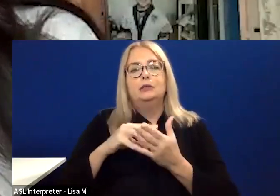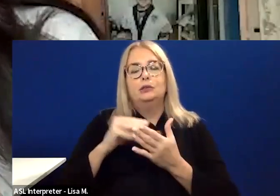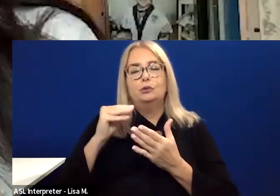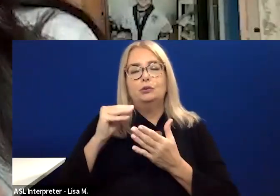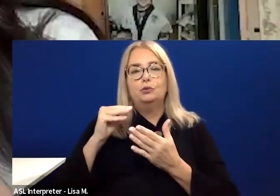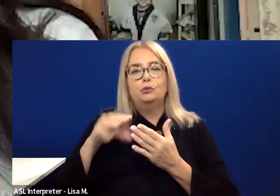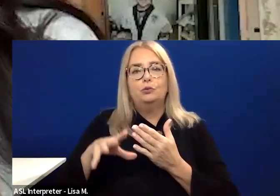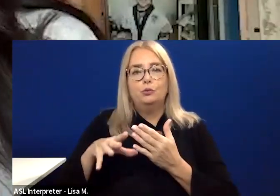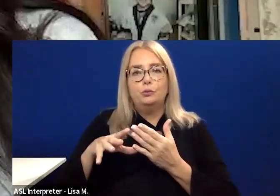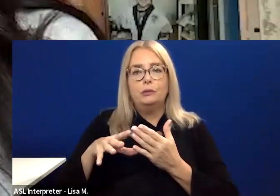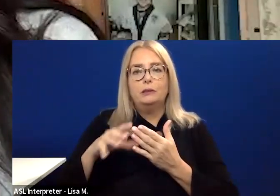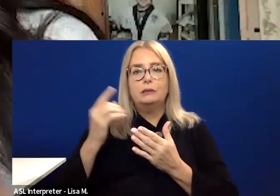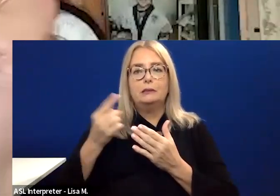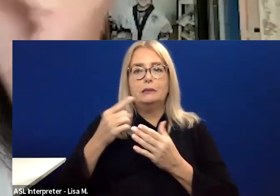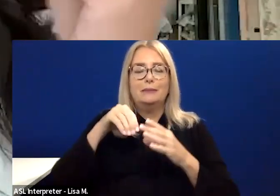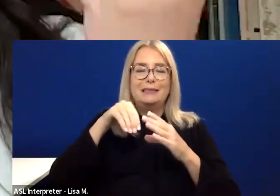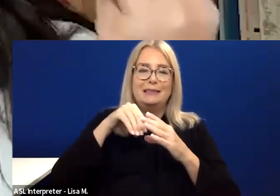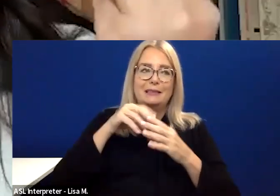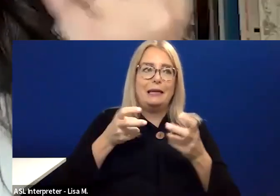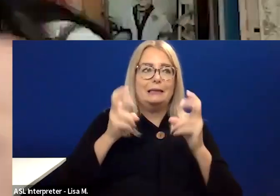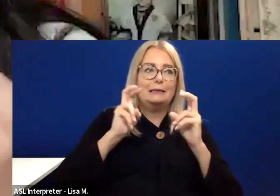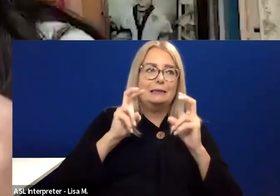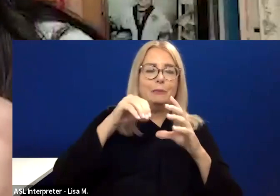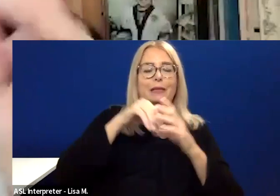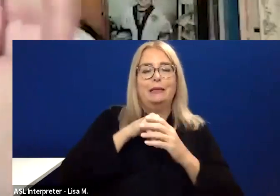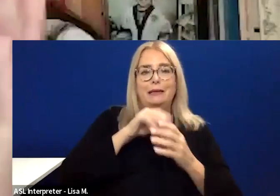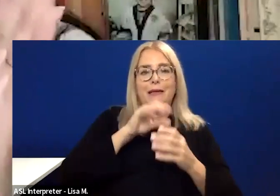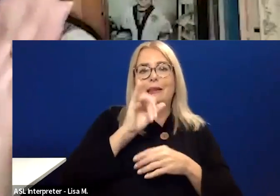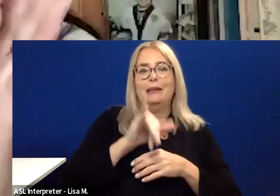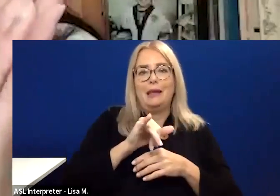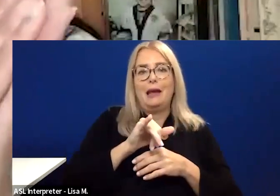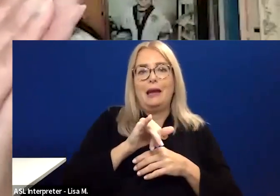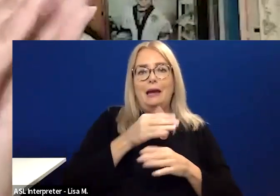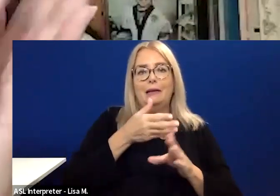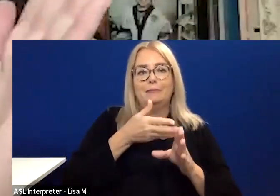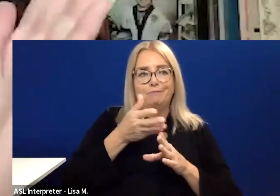that schema a topic within the schema and then relating it back out because he's his goal is